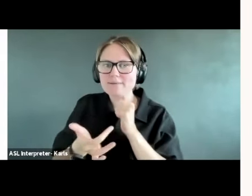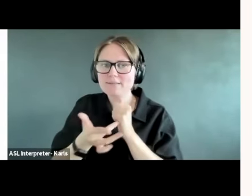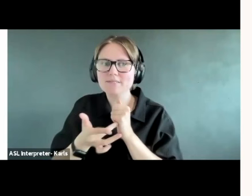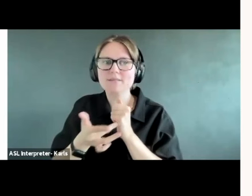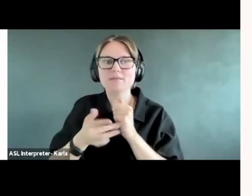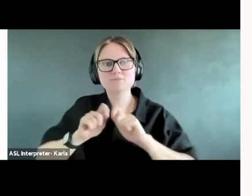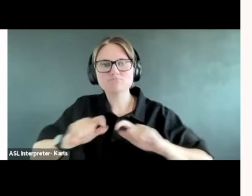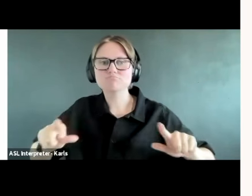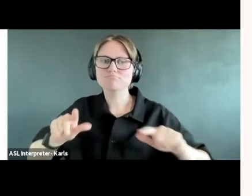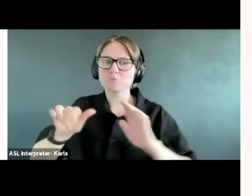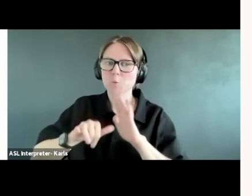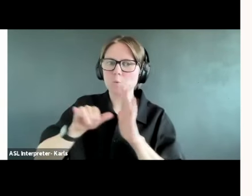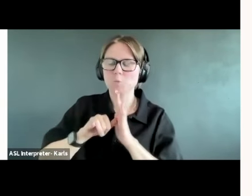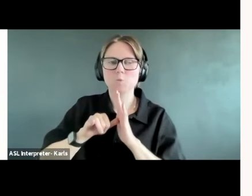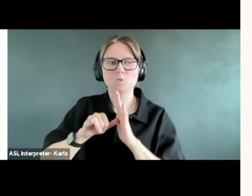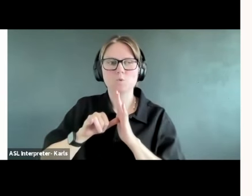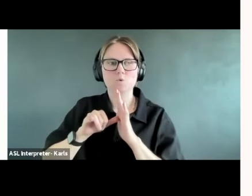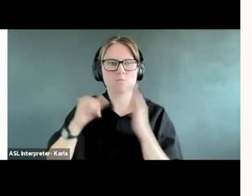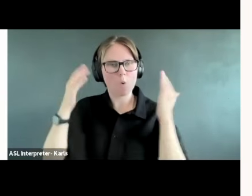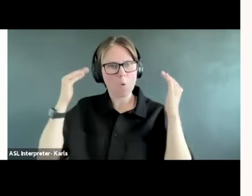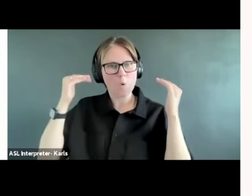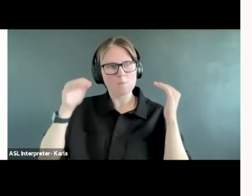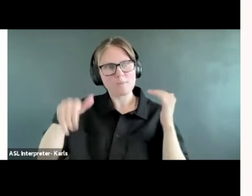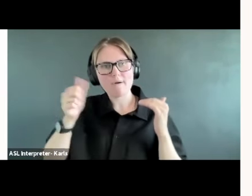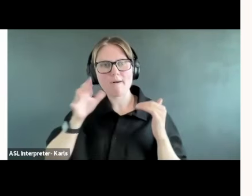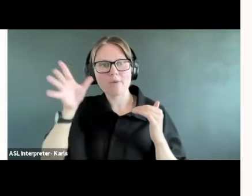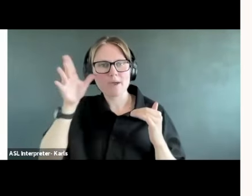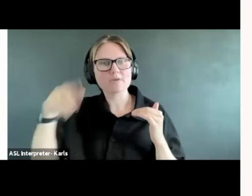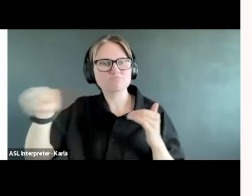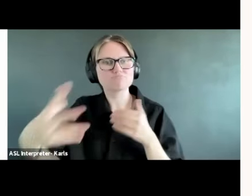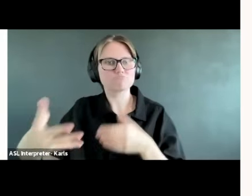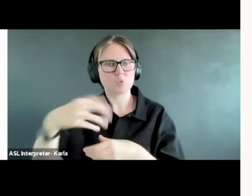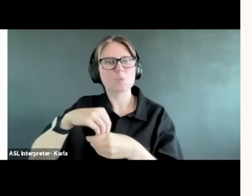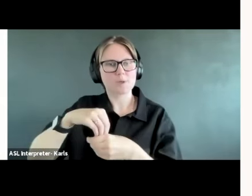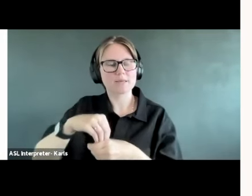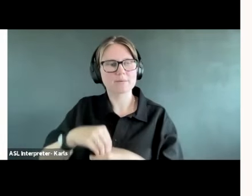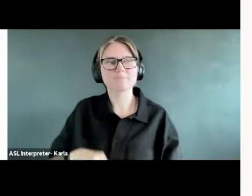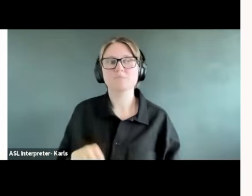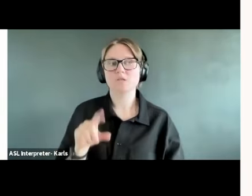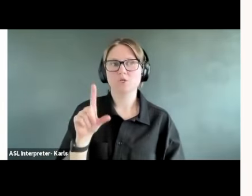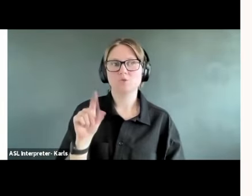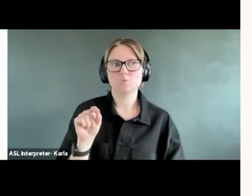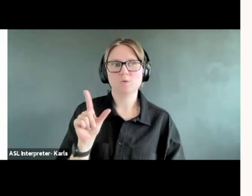to join in. And in 2021, Aerie, which is a division